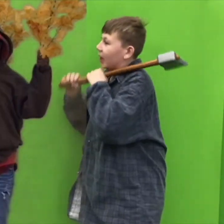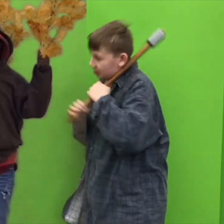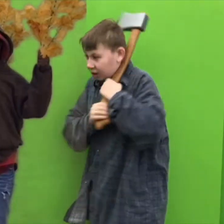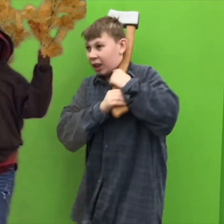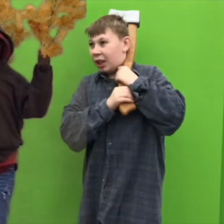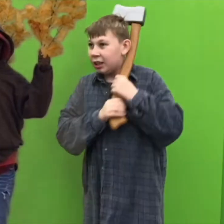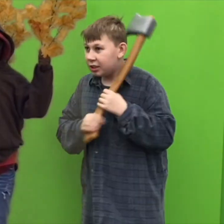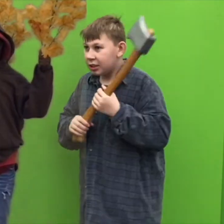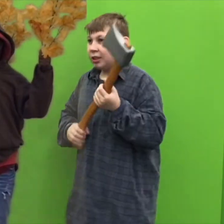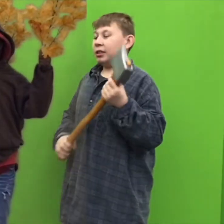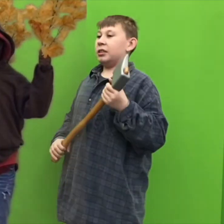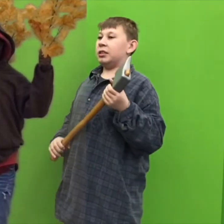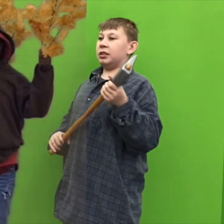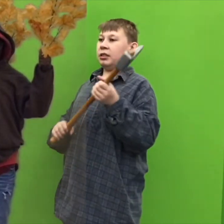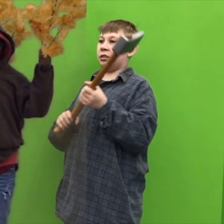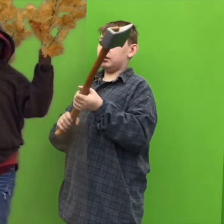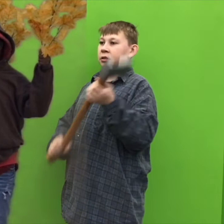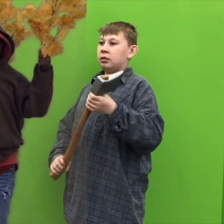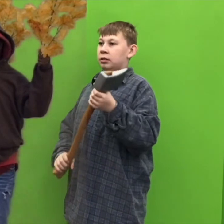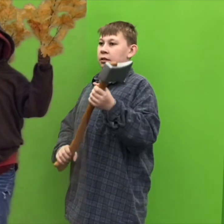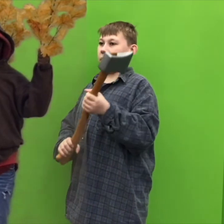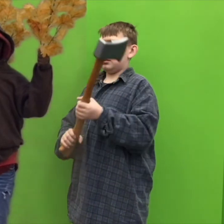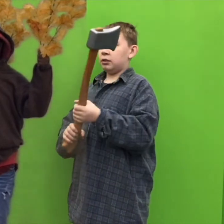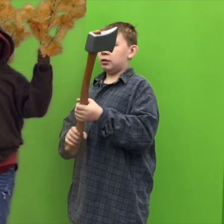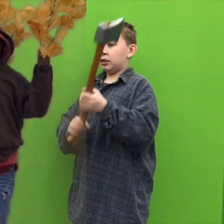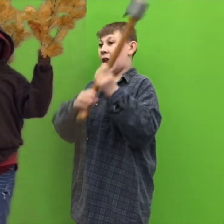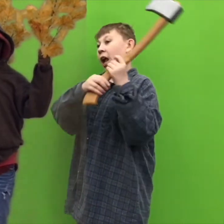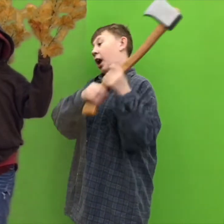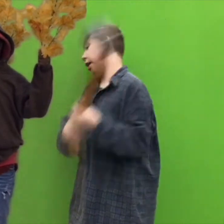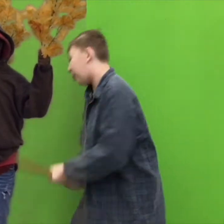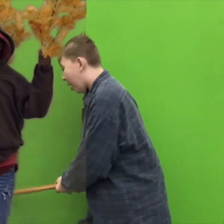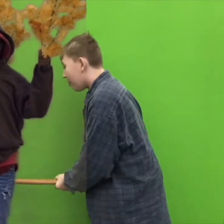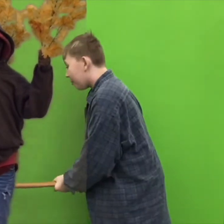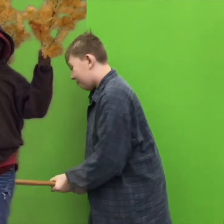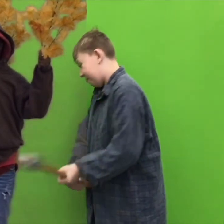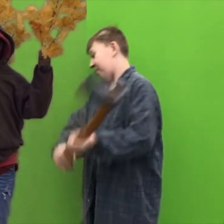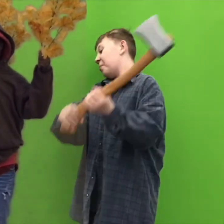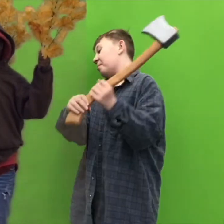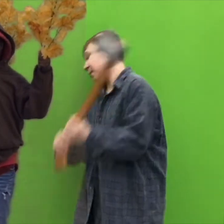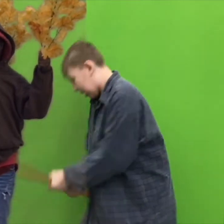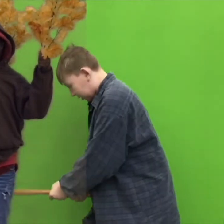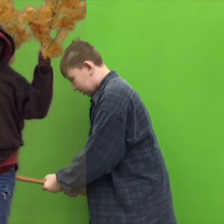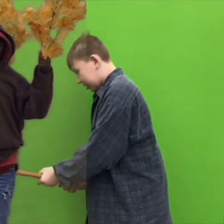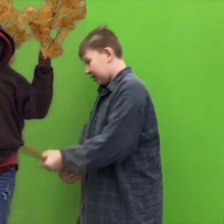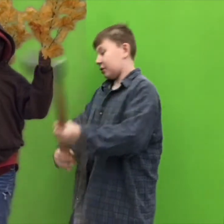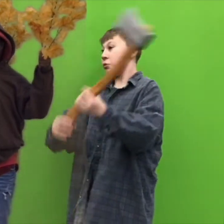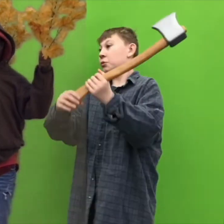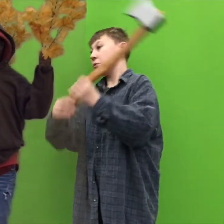a third child appears on screen dressed as a tree lumberjack swings his axe